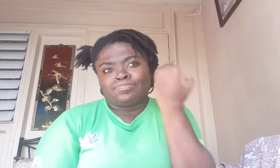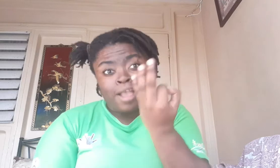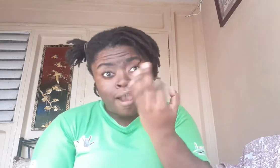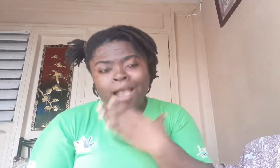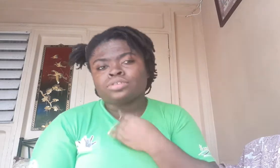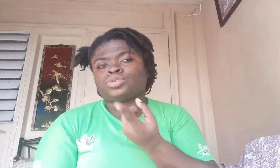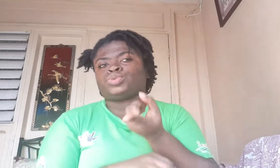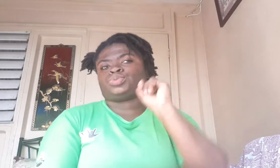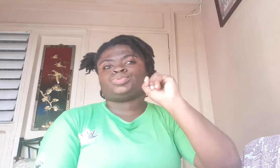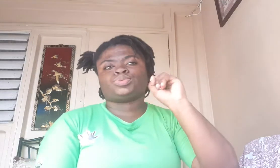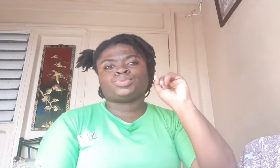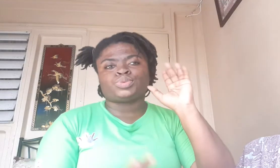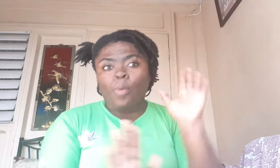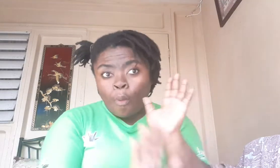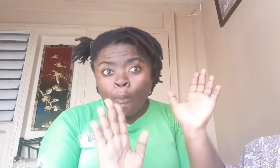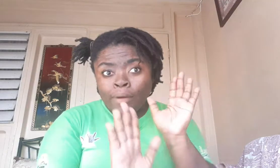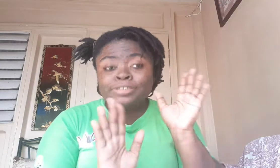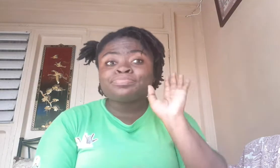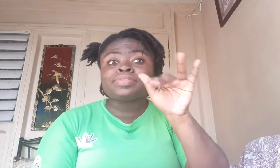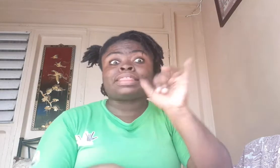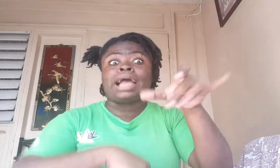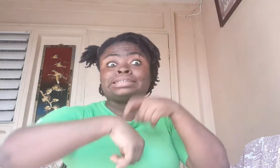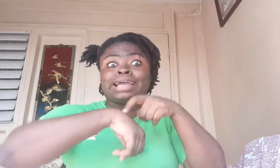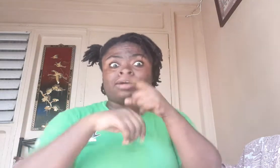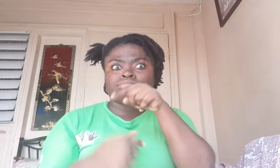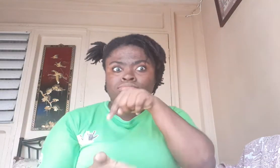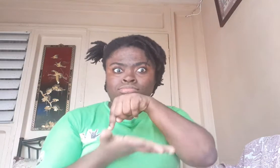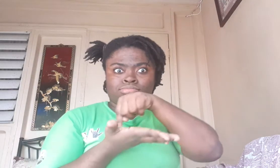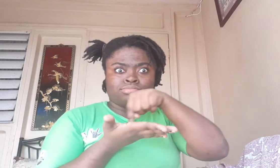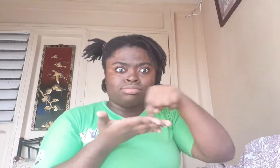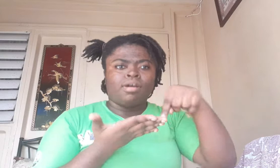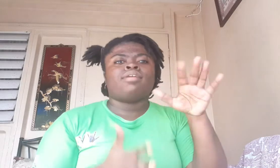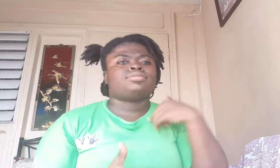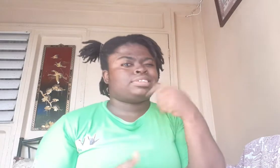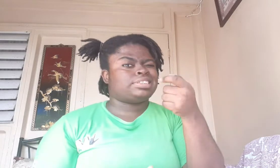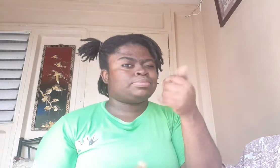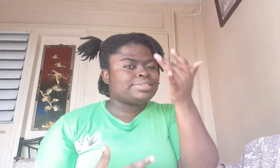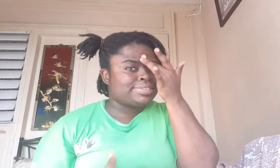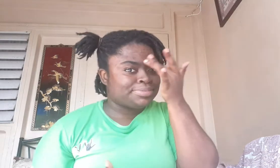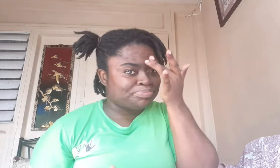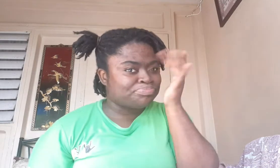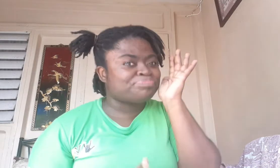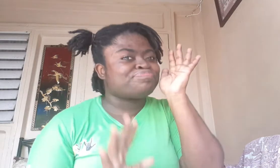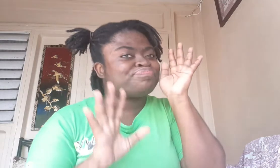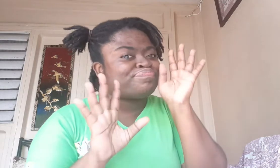Last week ago, at this time, I was a bit sick so that I am